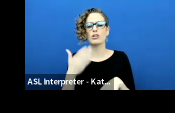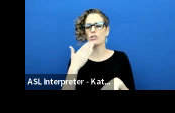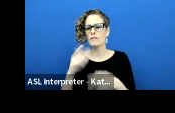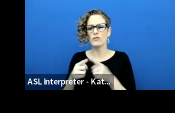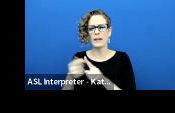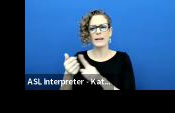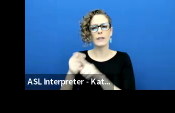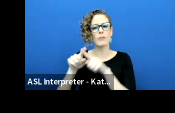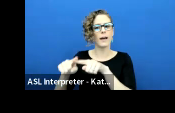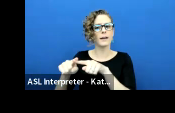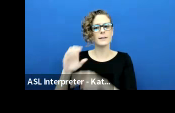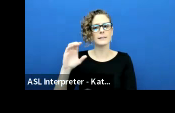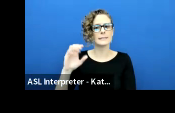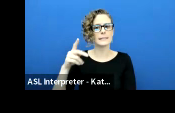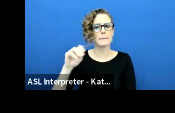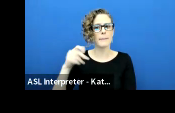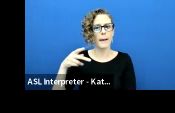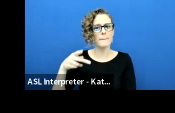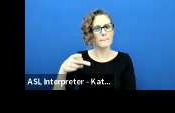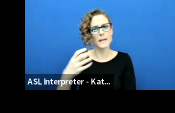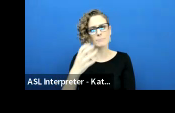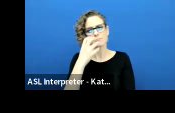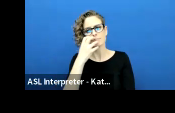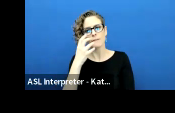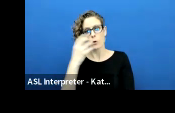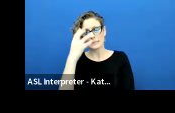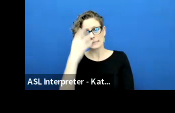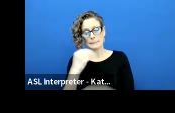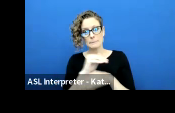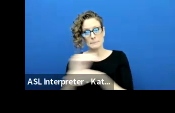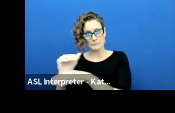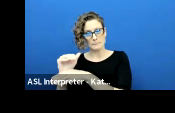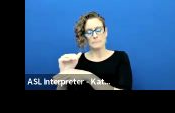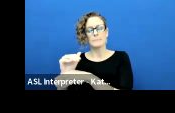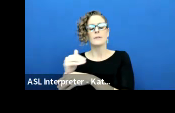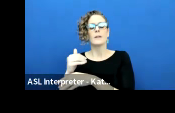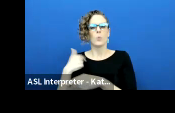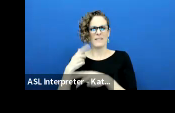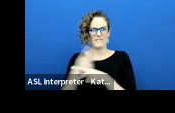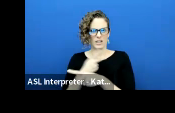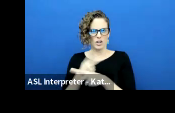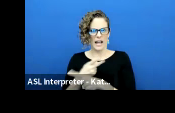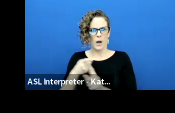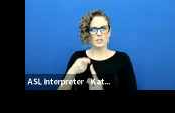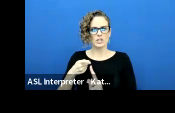a CPAP for his sleep at night and uh we figured out that a certain type of ups that stands for